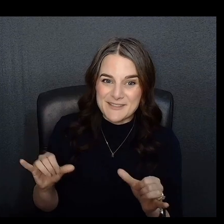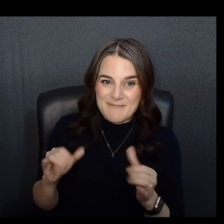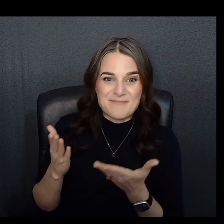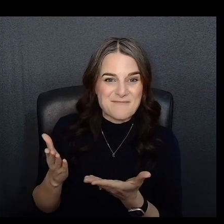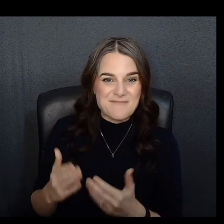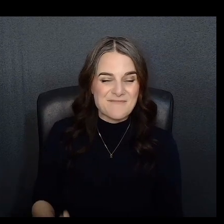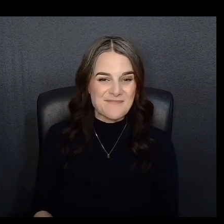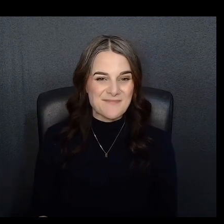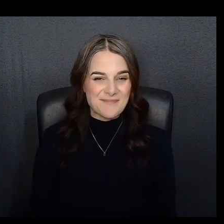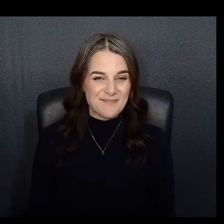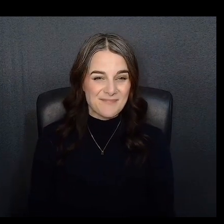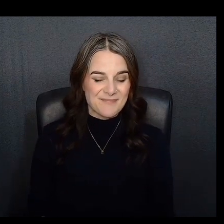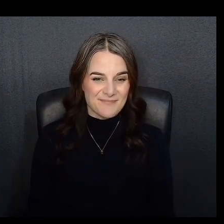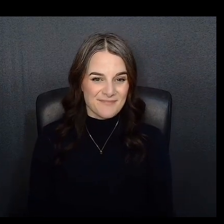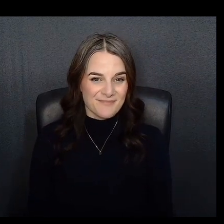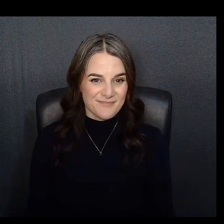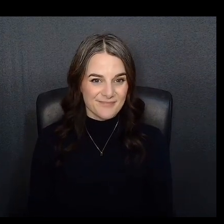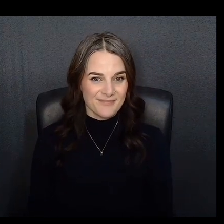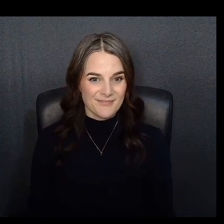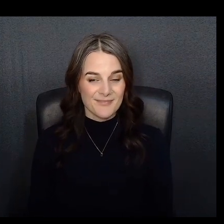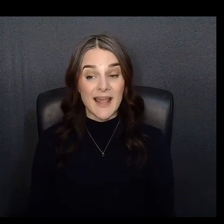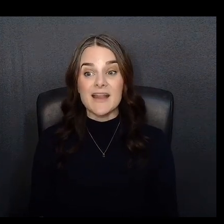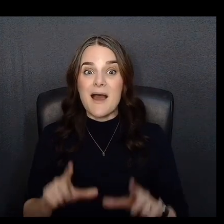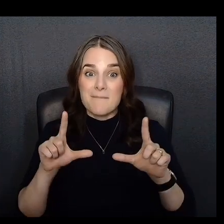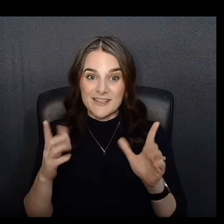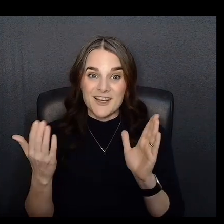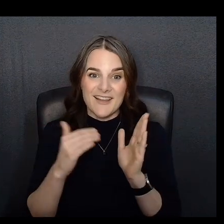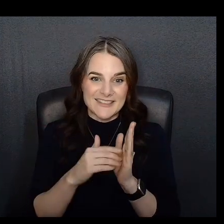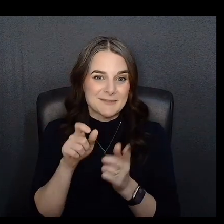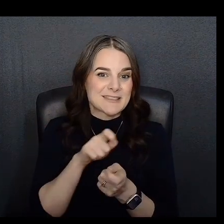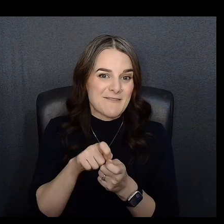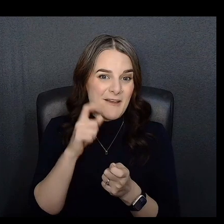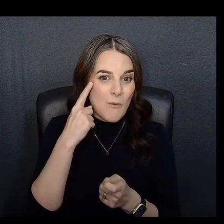And then a page specific for sex. Again, this is just the default. It